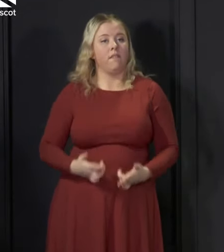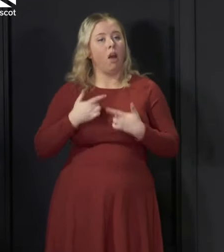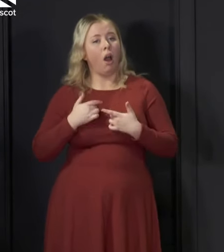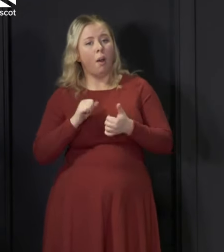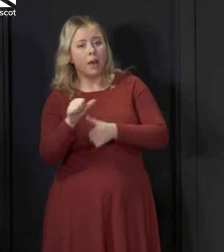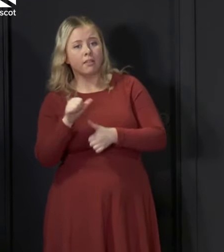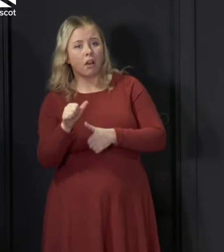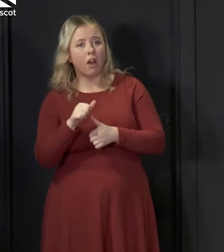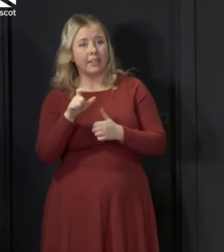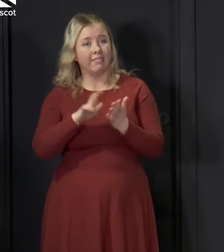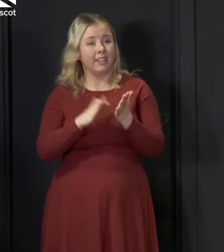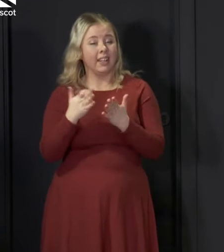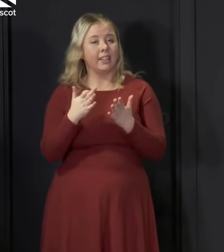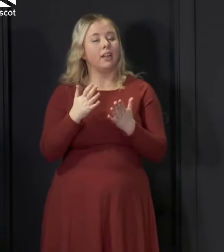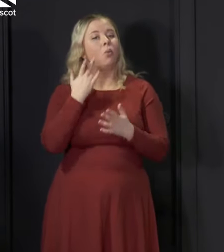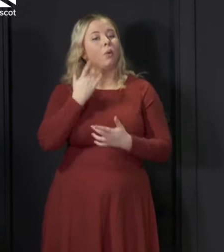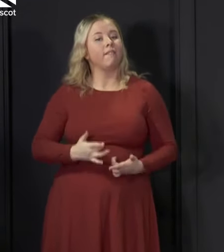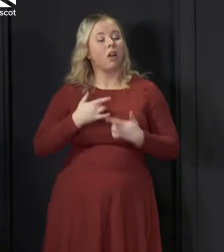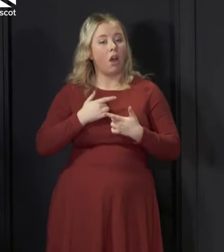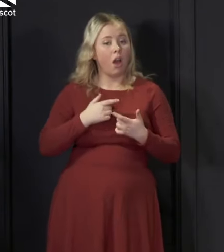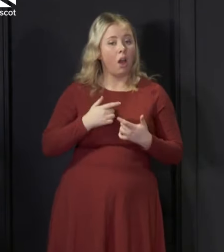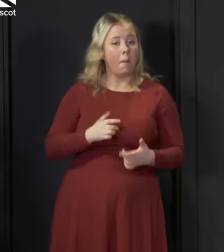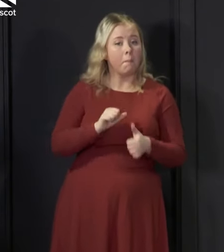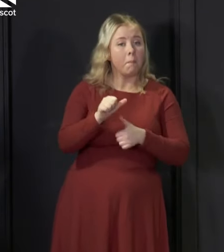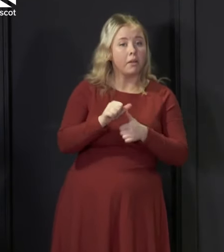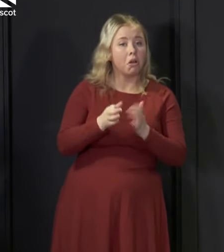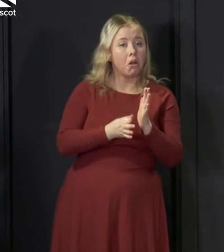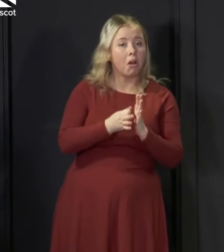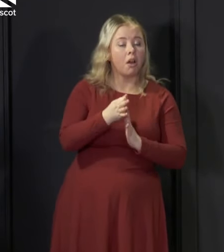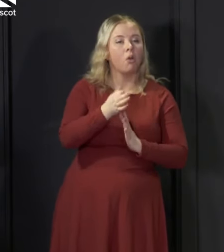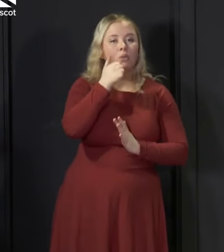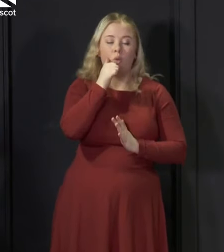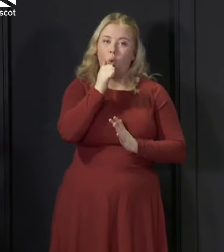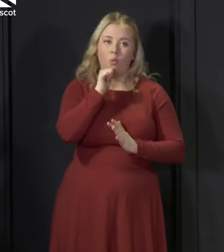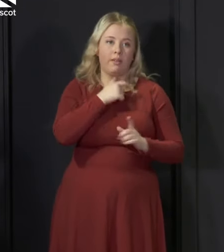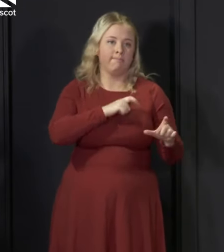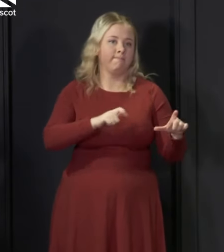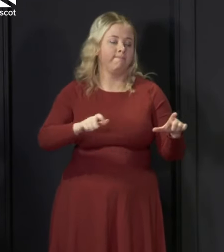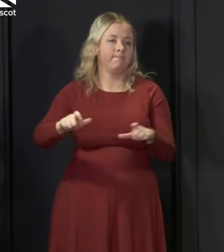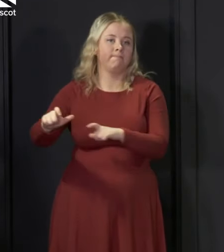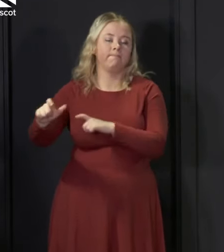in this phase, we know it's going to be with us for a long time to come. So I would continue